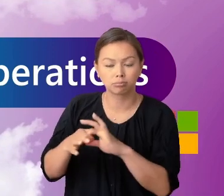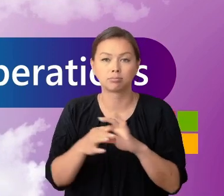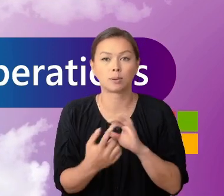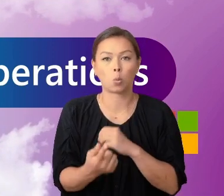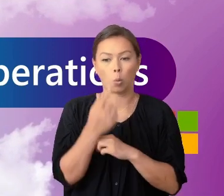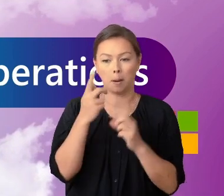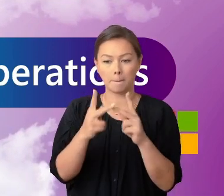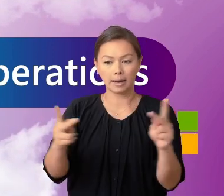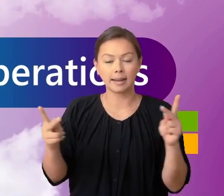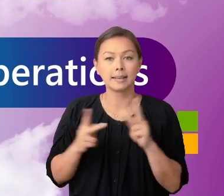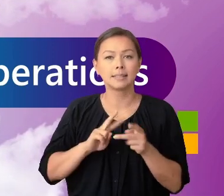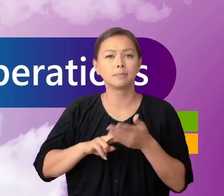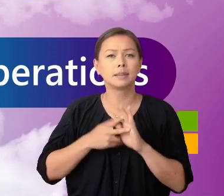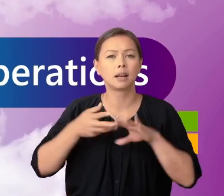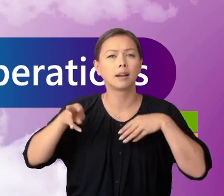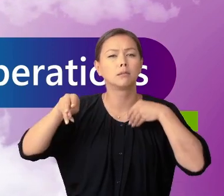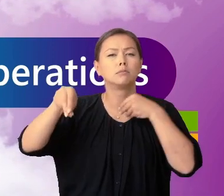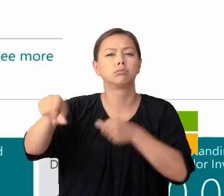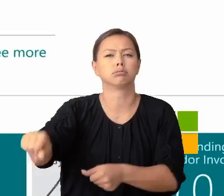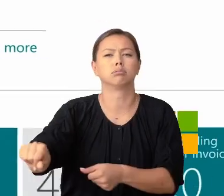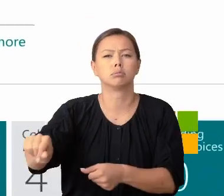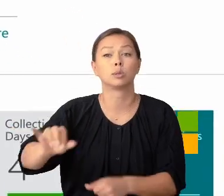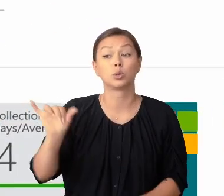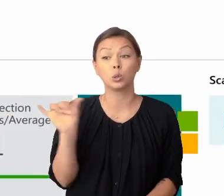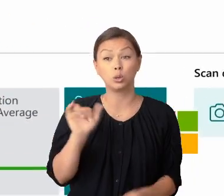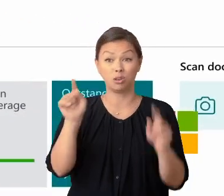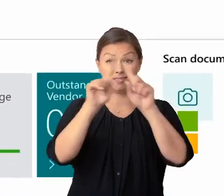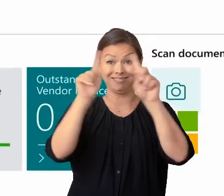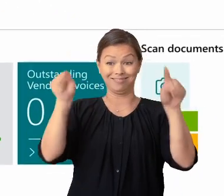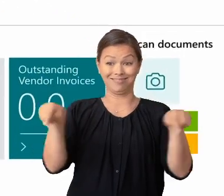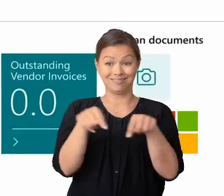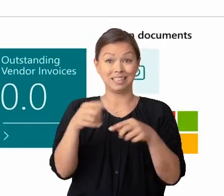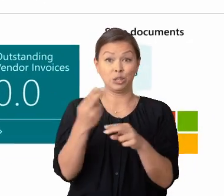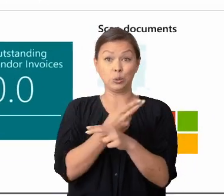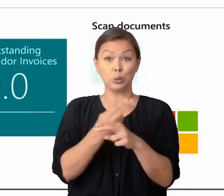efficiency across all departments. The user-friendly interface contains